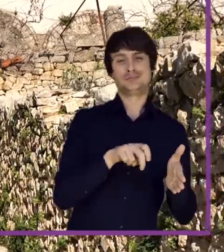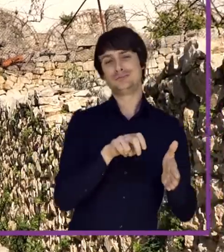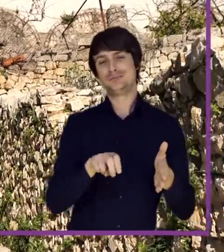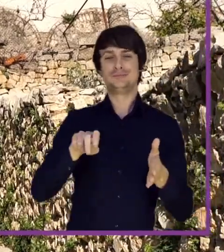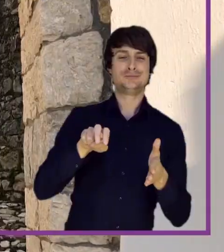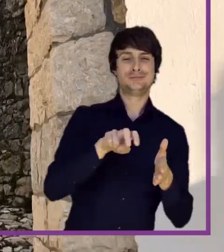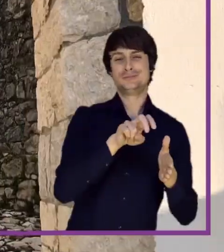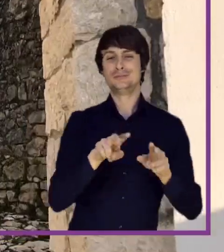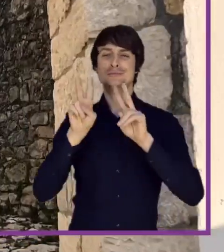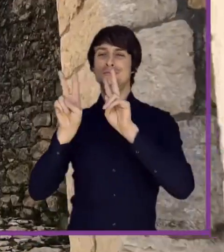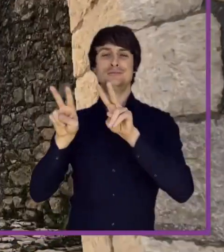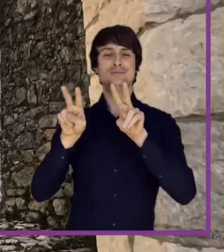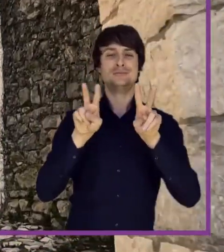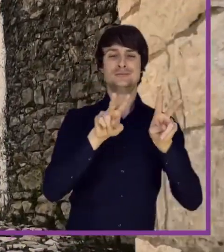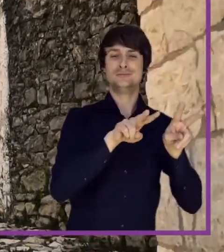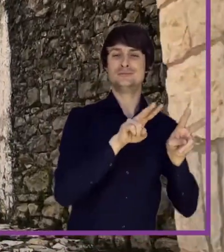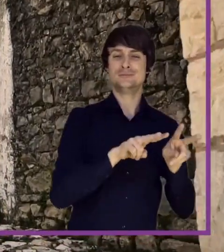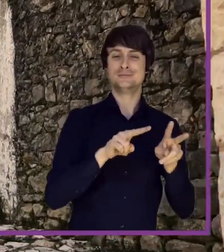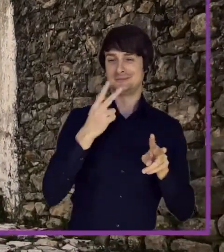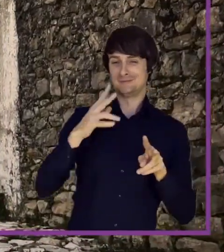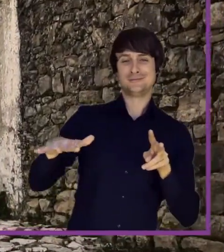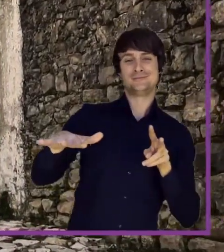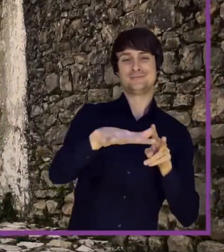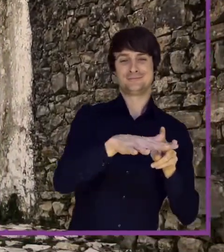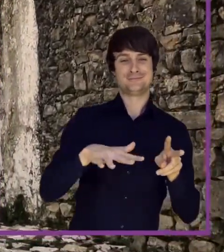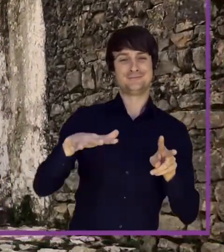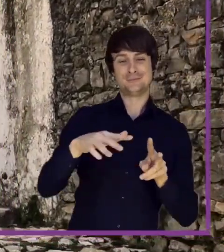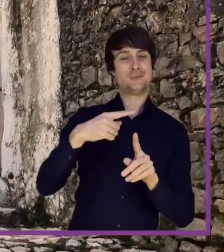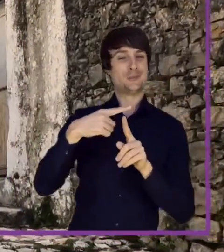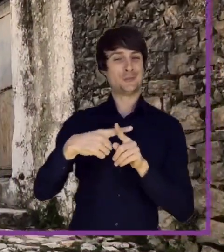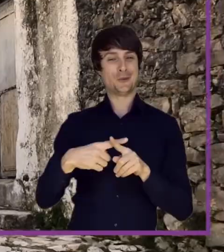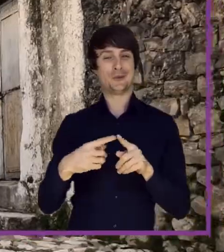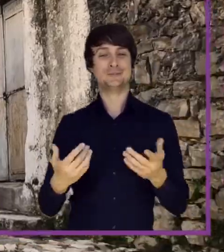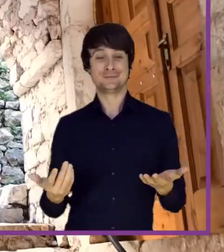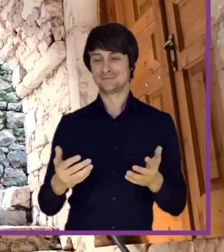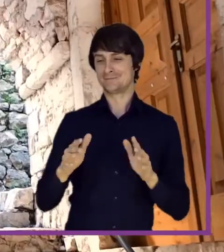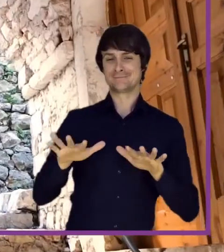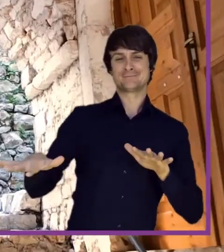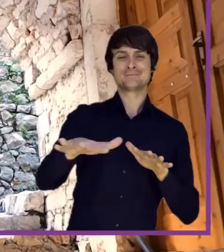the rugged terrain, and the stairs stand out as soon as you start walking around the picturesque